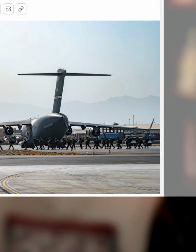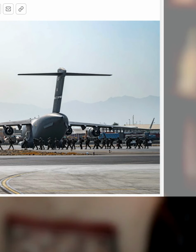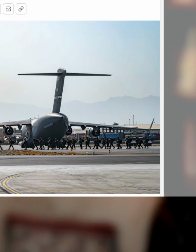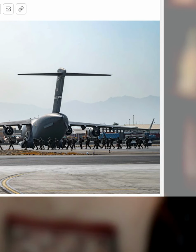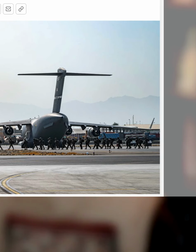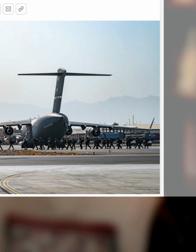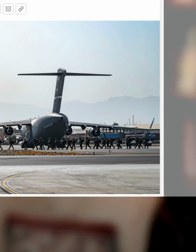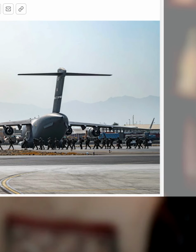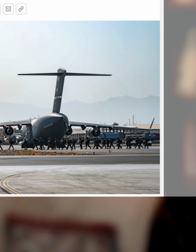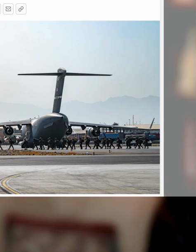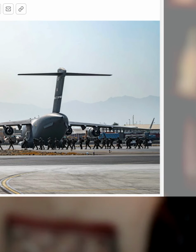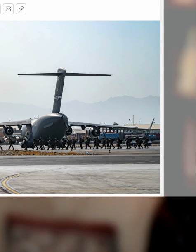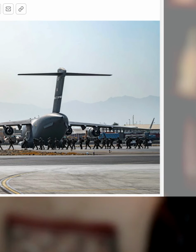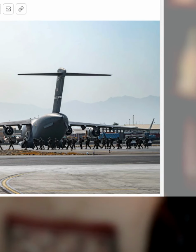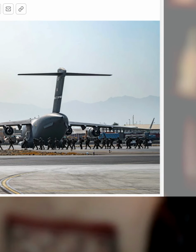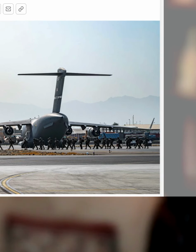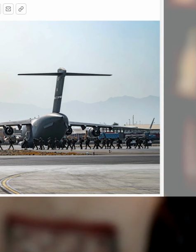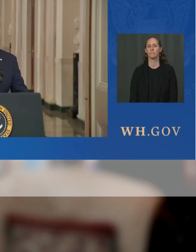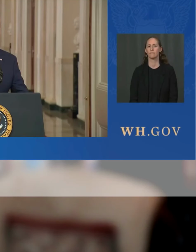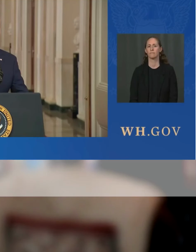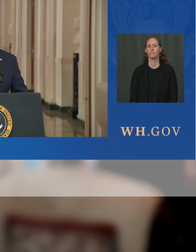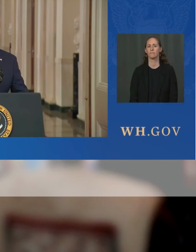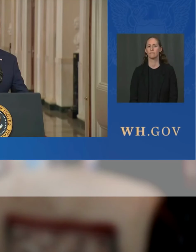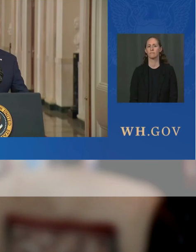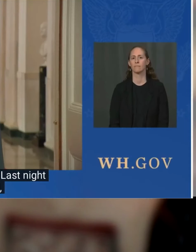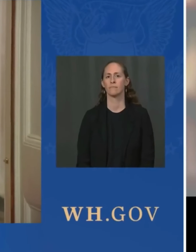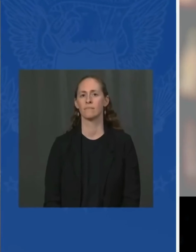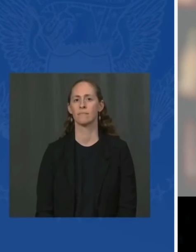President Biden once again addressed the nation: